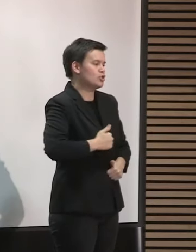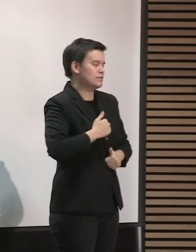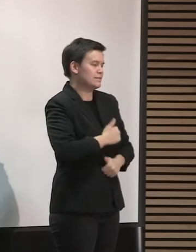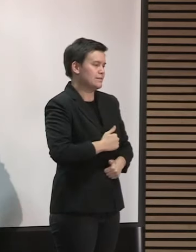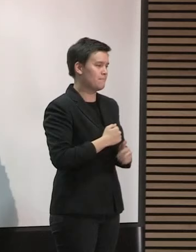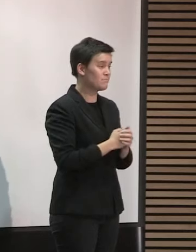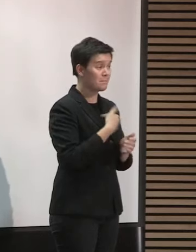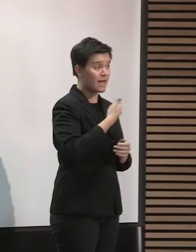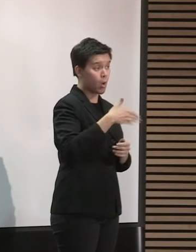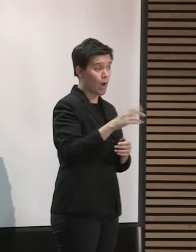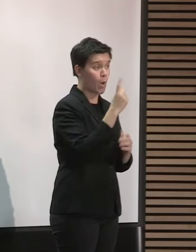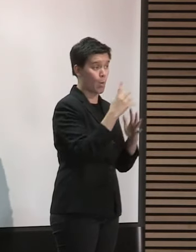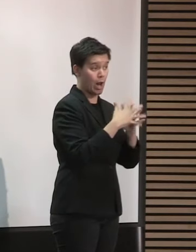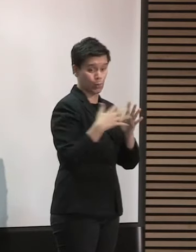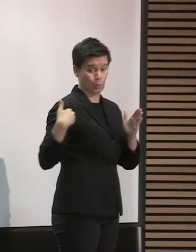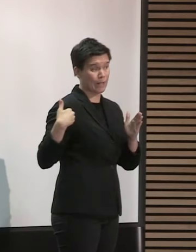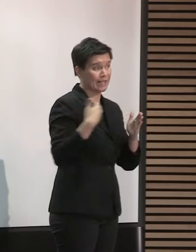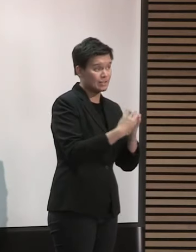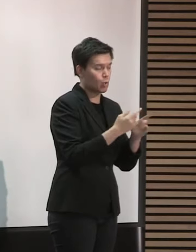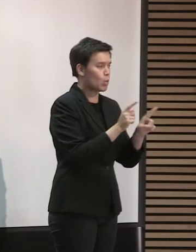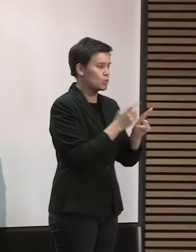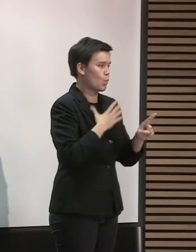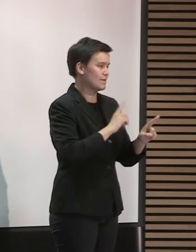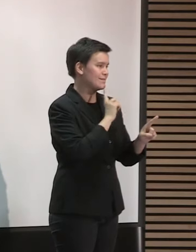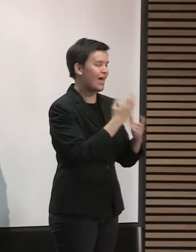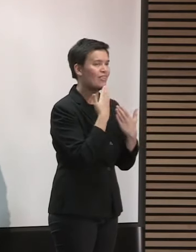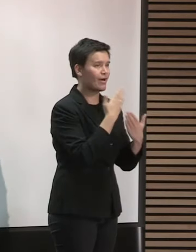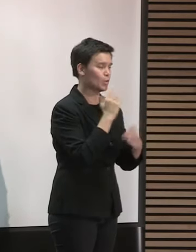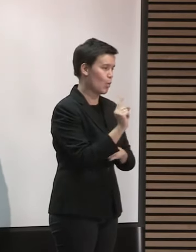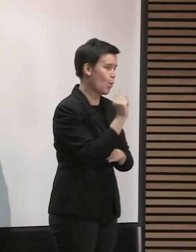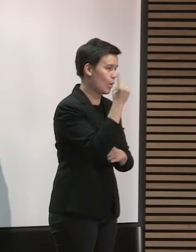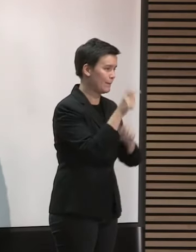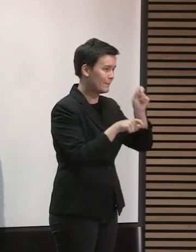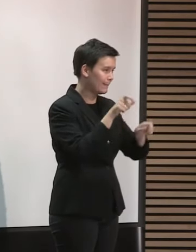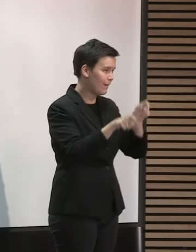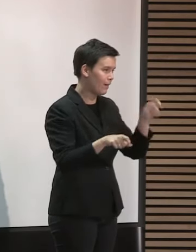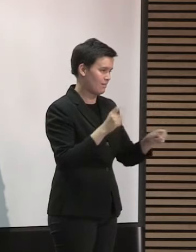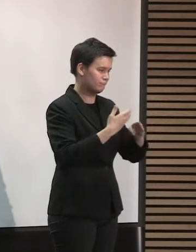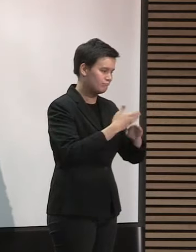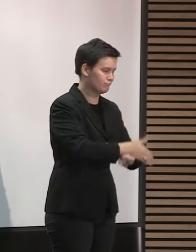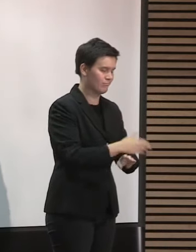support that process as quickly as possible is one of the things we can all do to